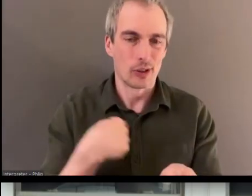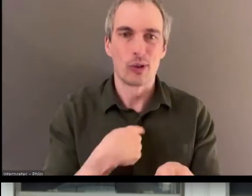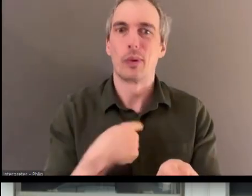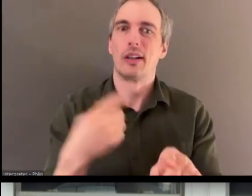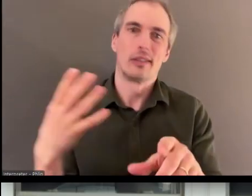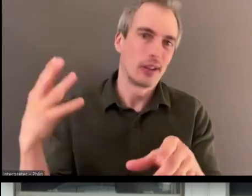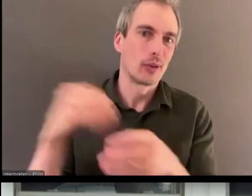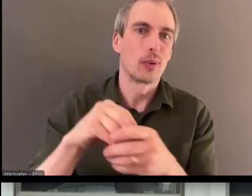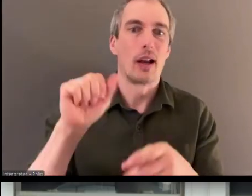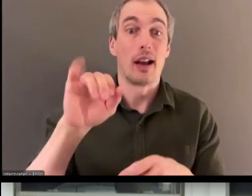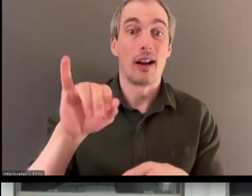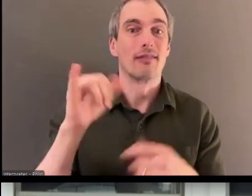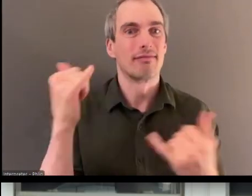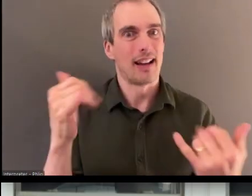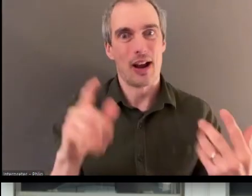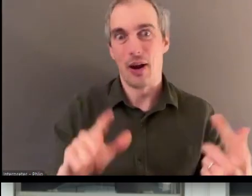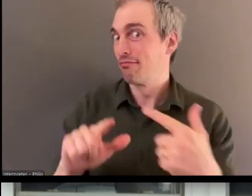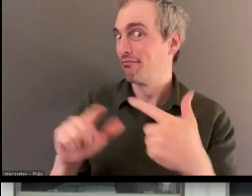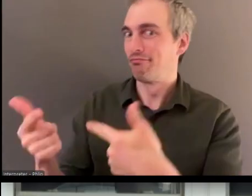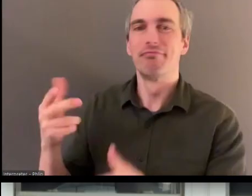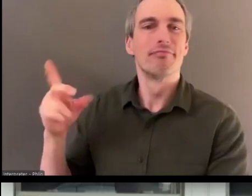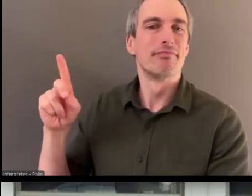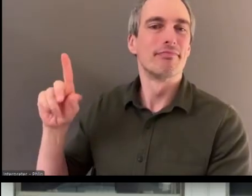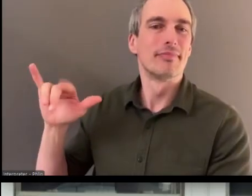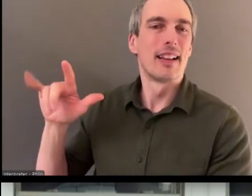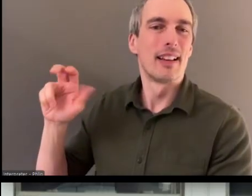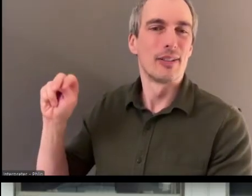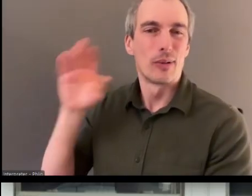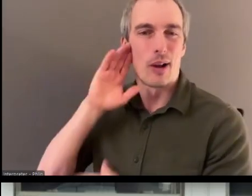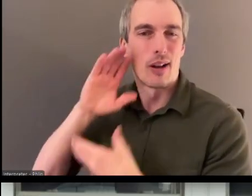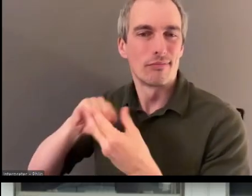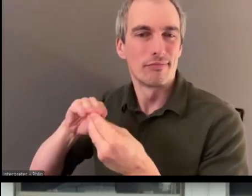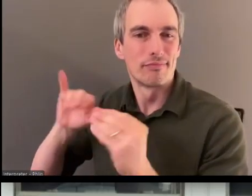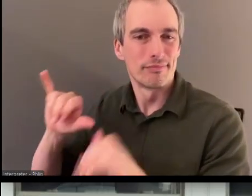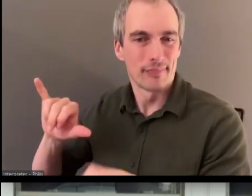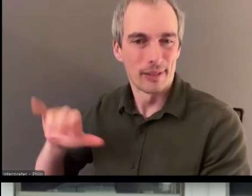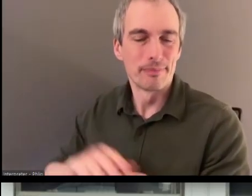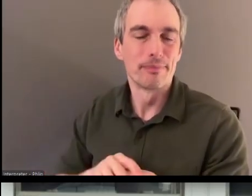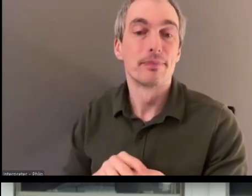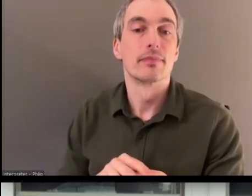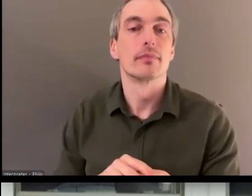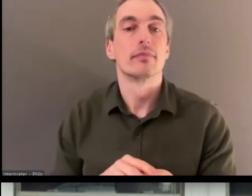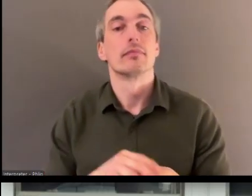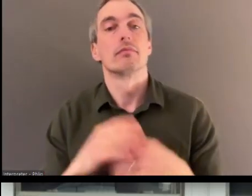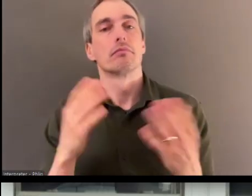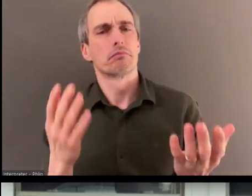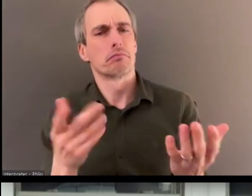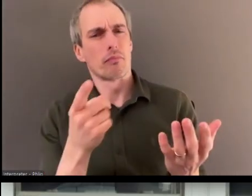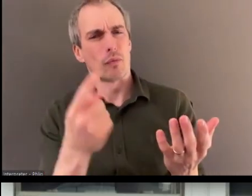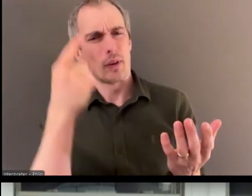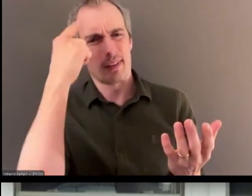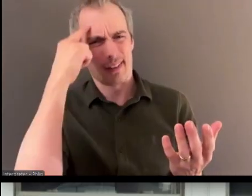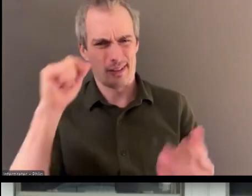So you all might be thinking, why Markdown of all things? I know Blake just hammered on all the different things.